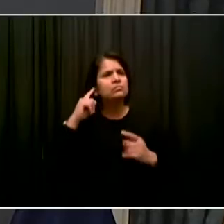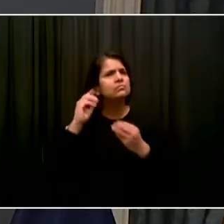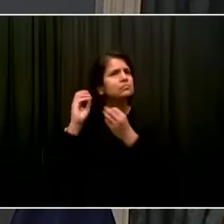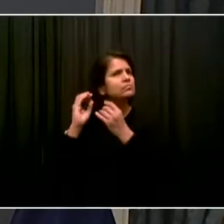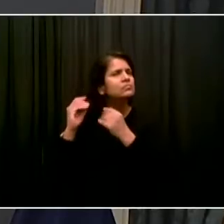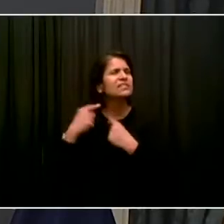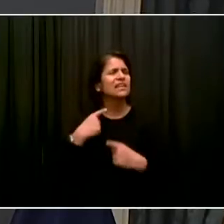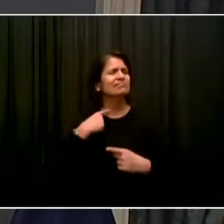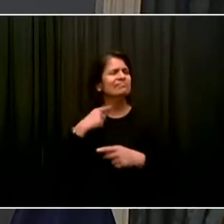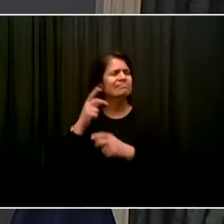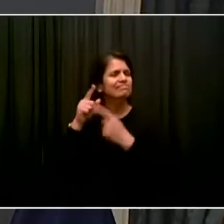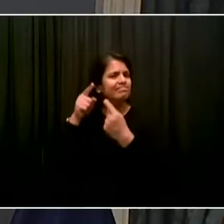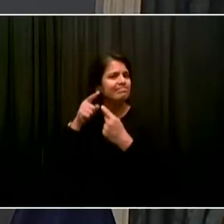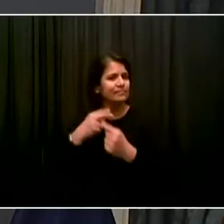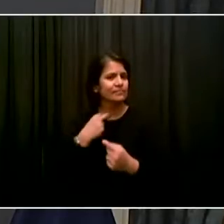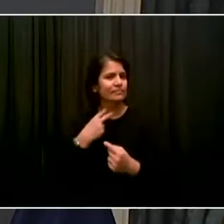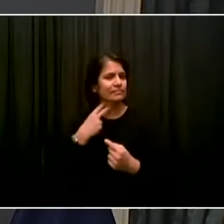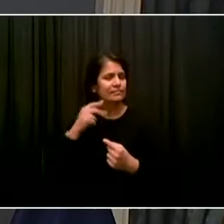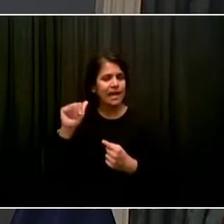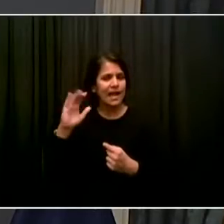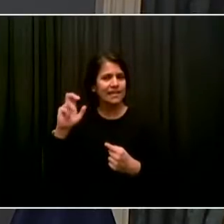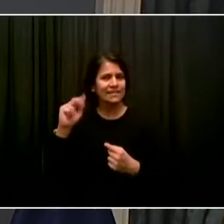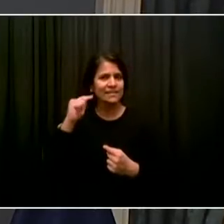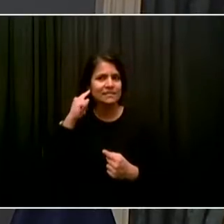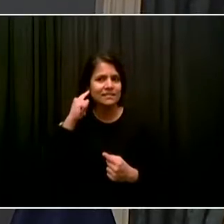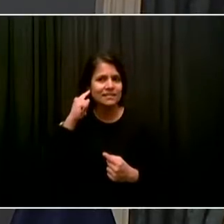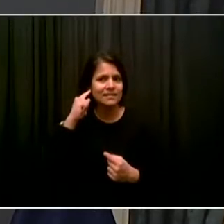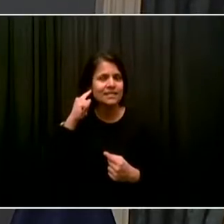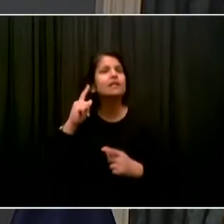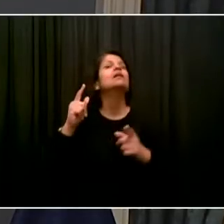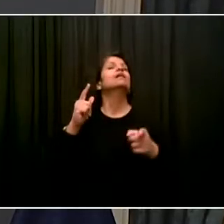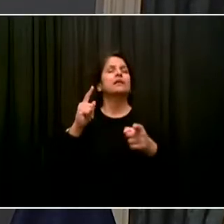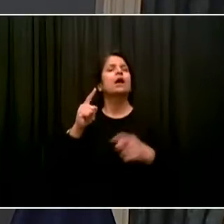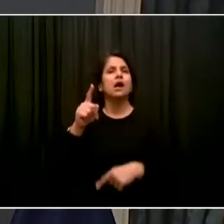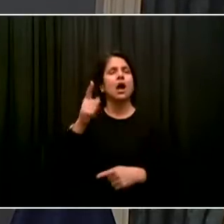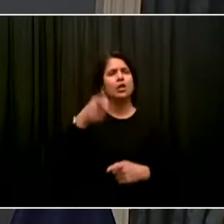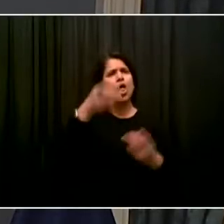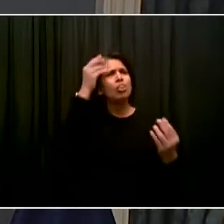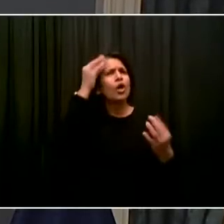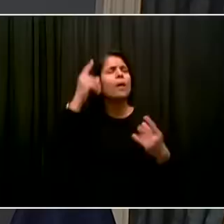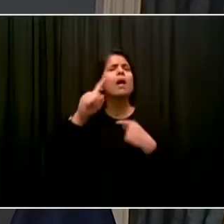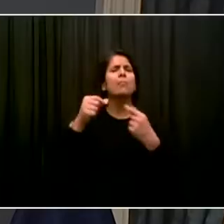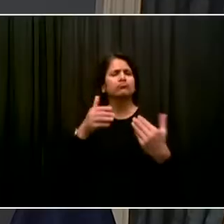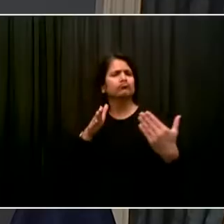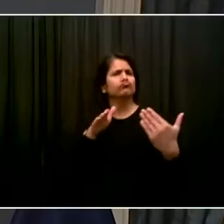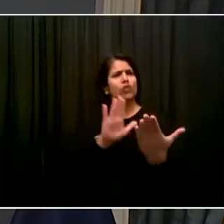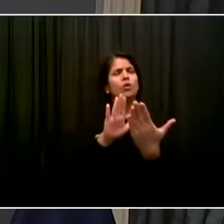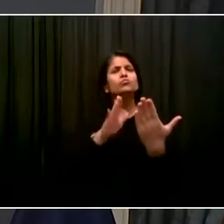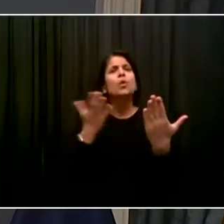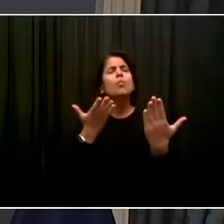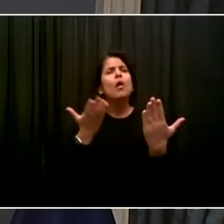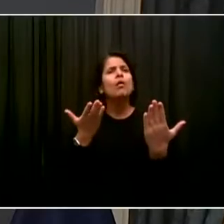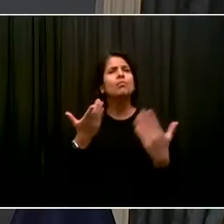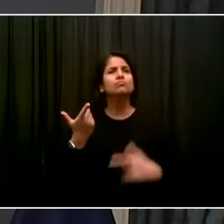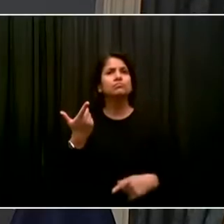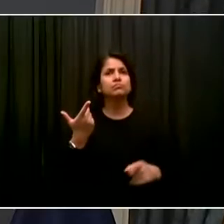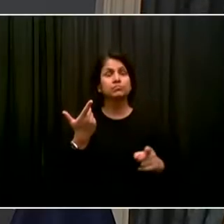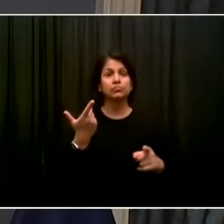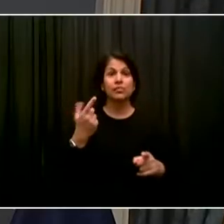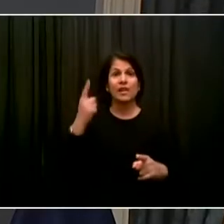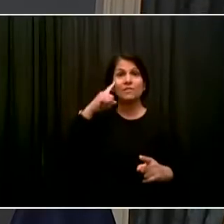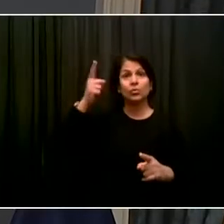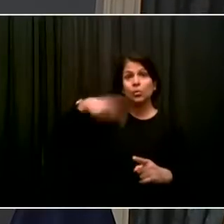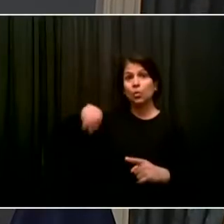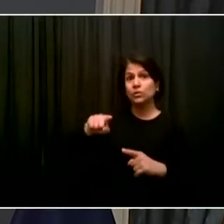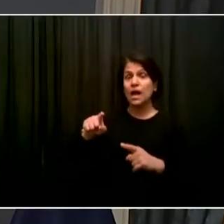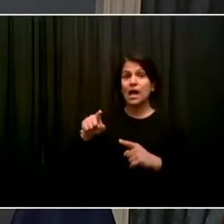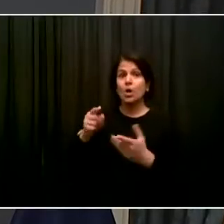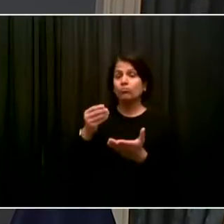WELL.